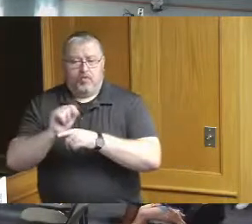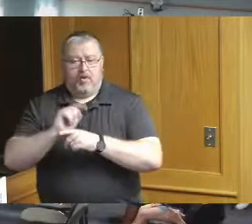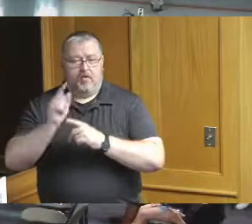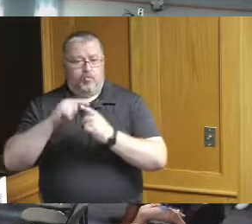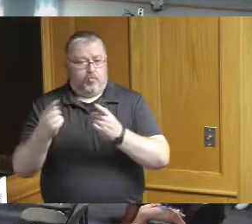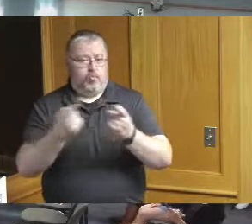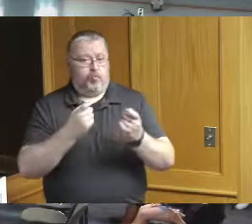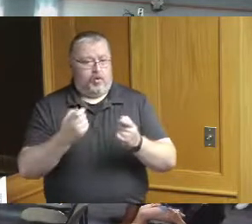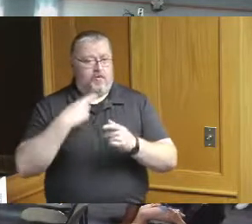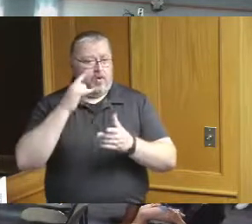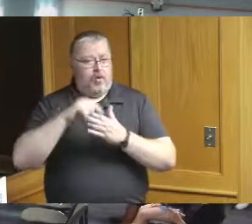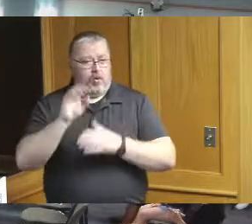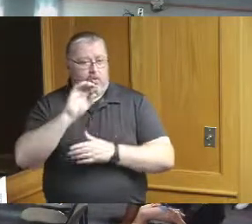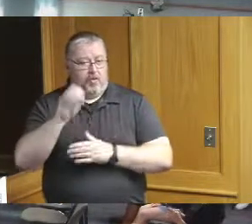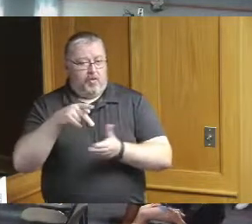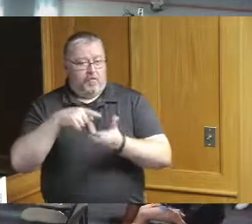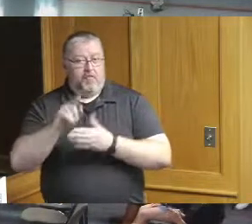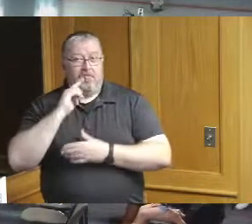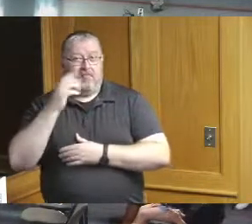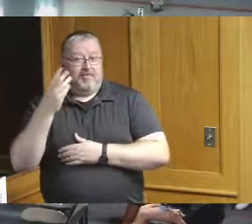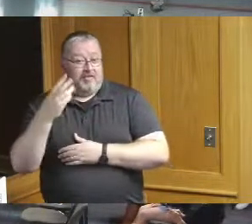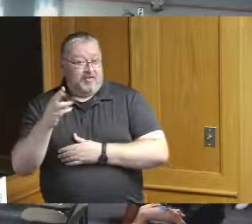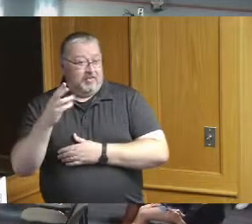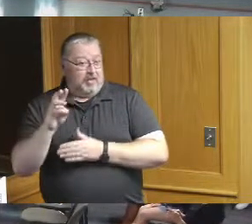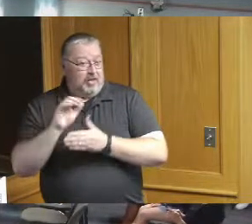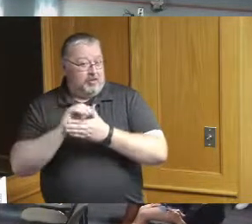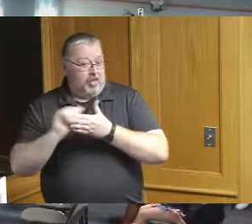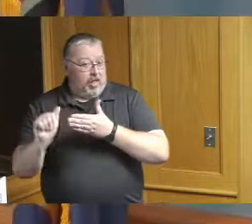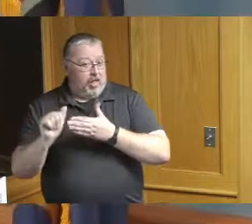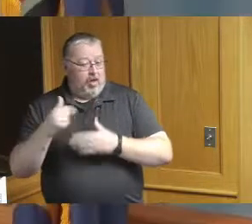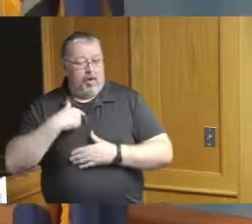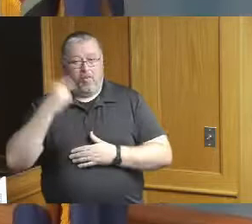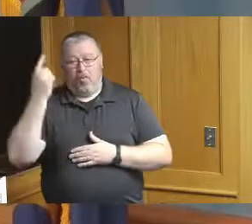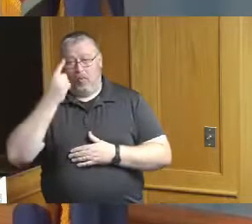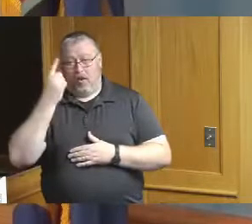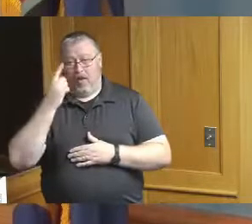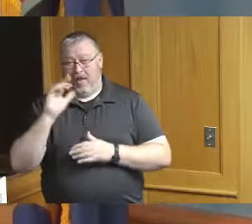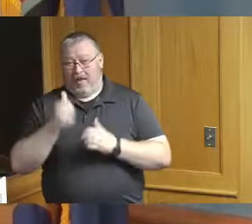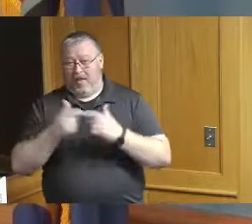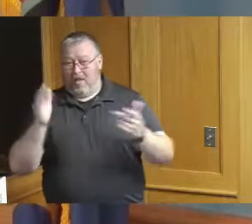the rate of pay is 16 and I'm just wondering how comparable that is to